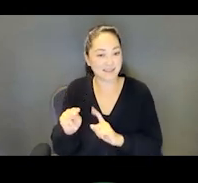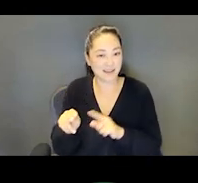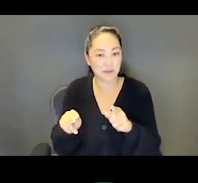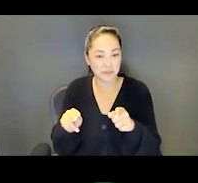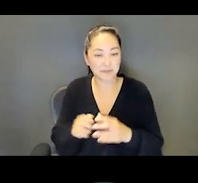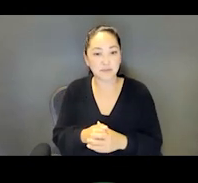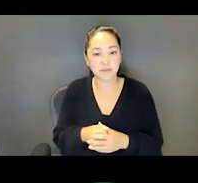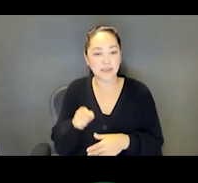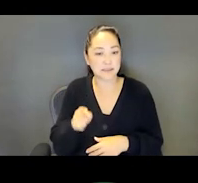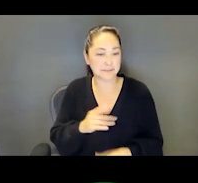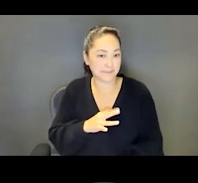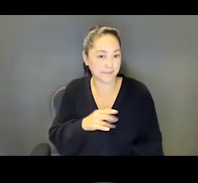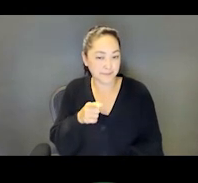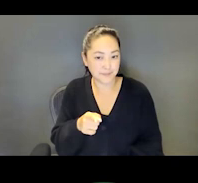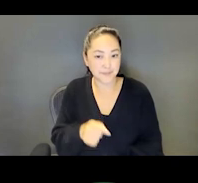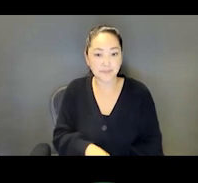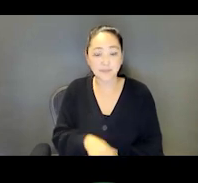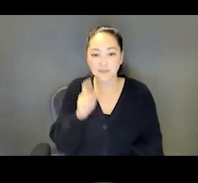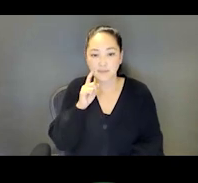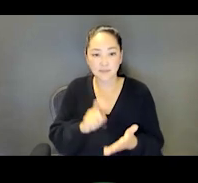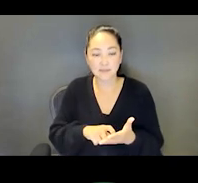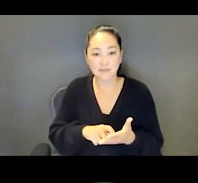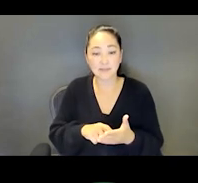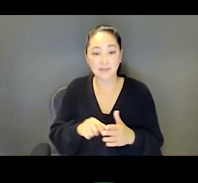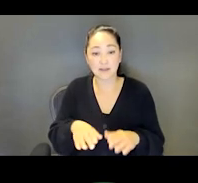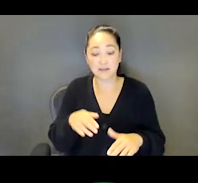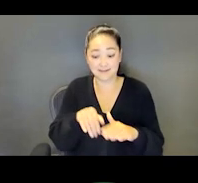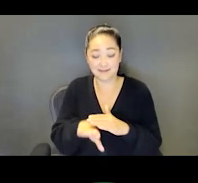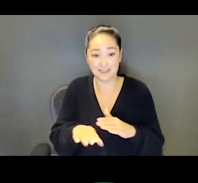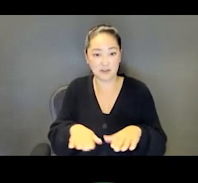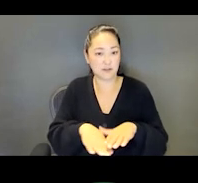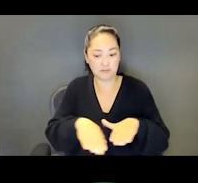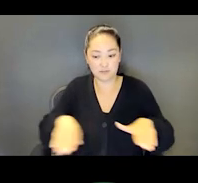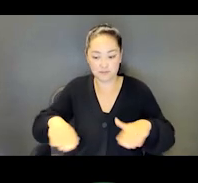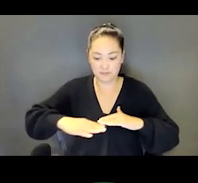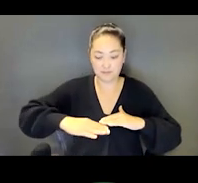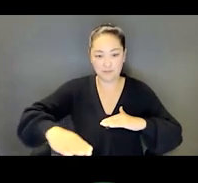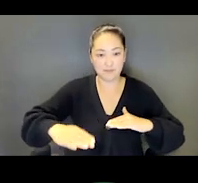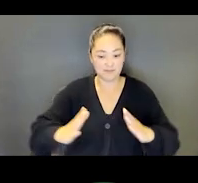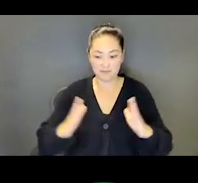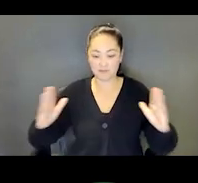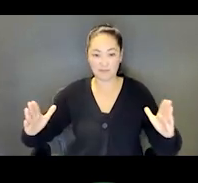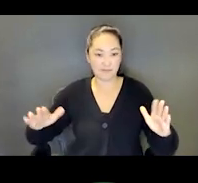And yeah, all the equipment that you need just like anybody else. They also have a nice